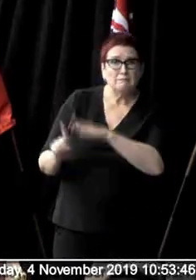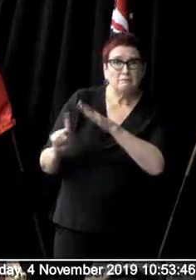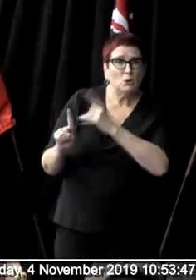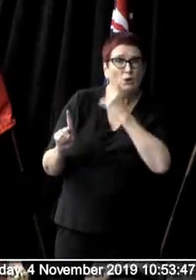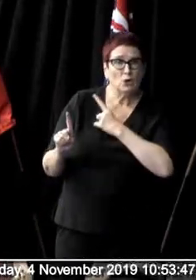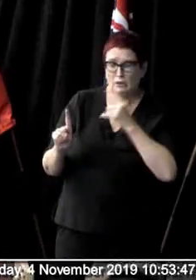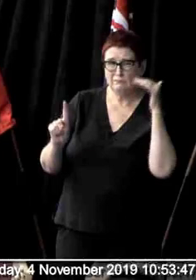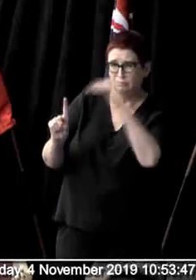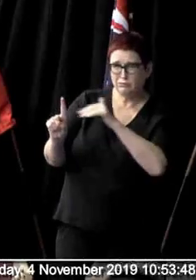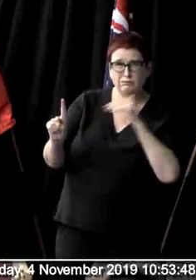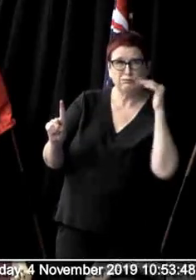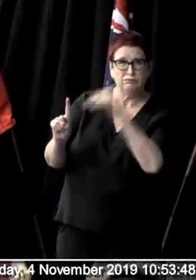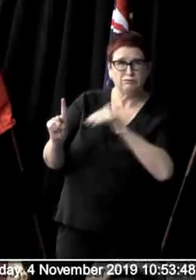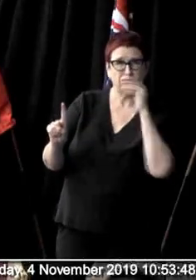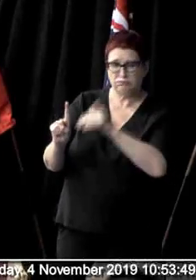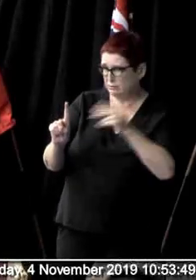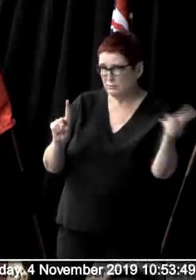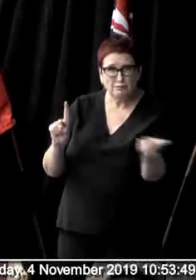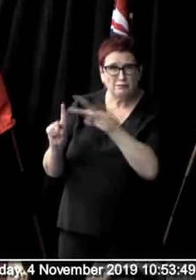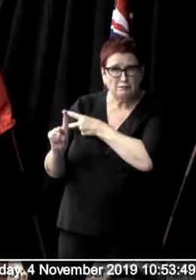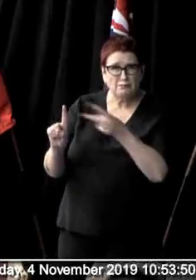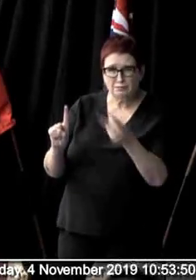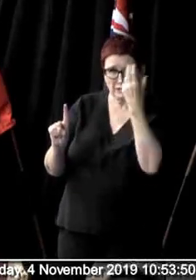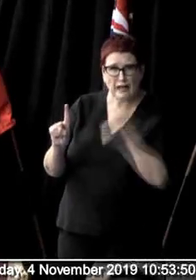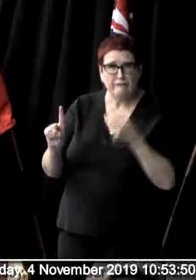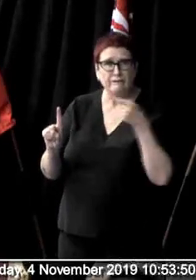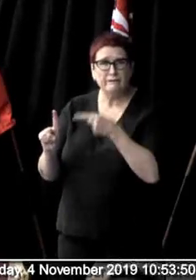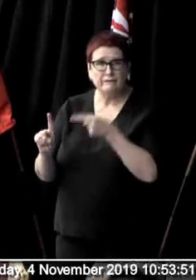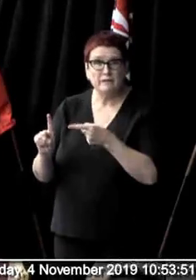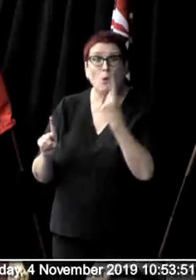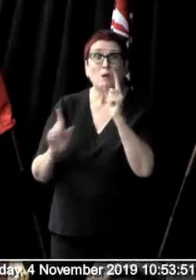On one occasion she was admitted to hospital suffering severe anxiety